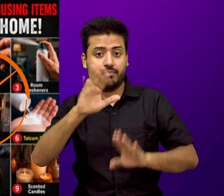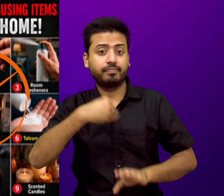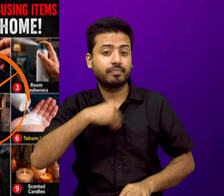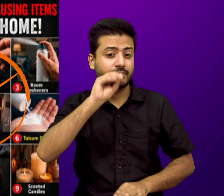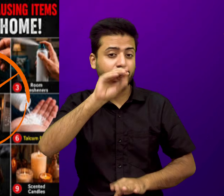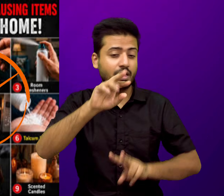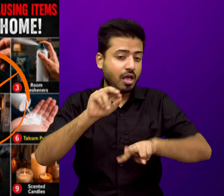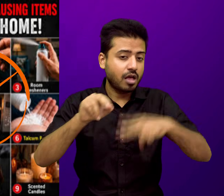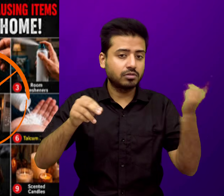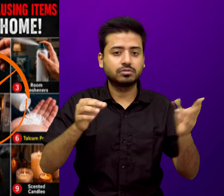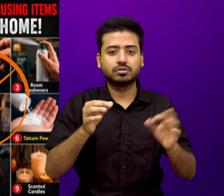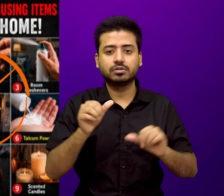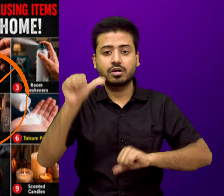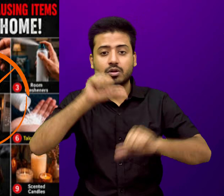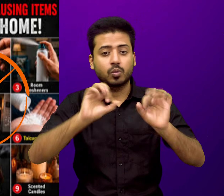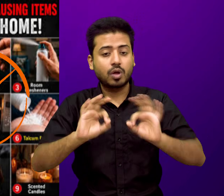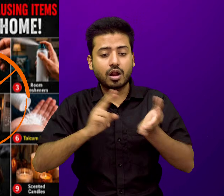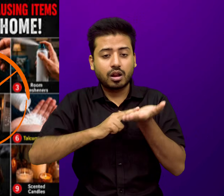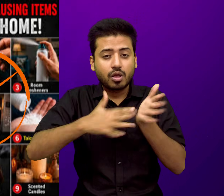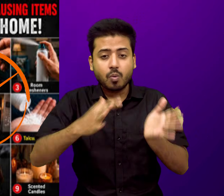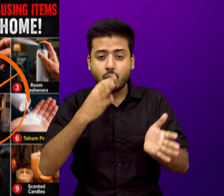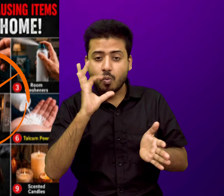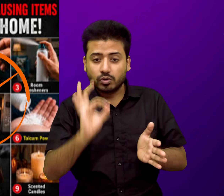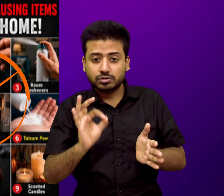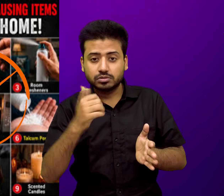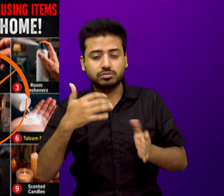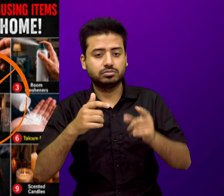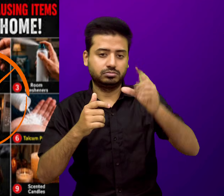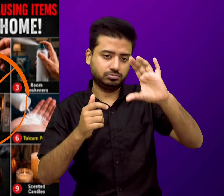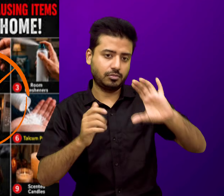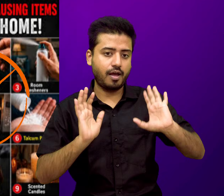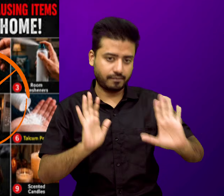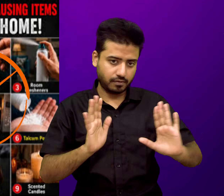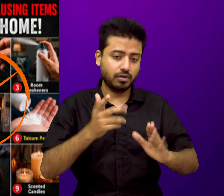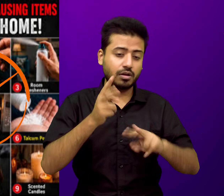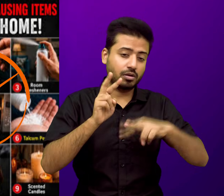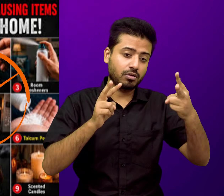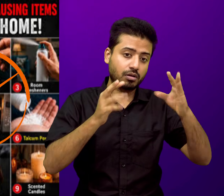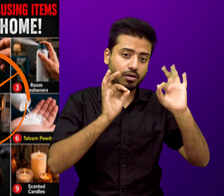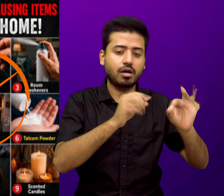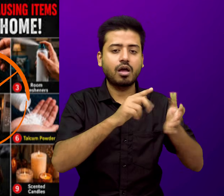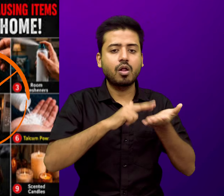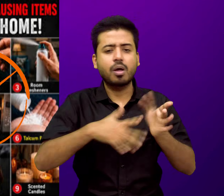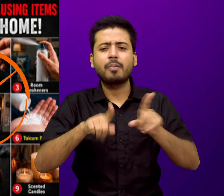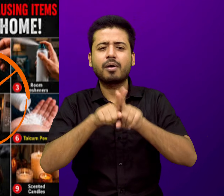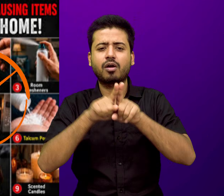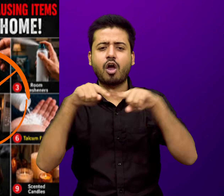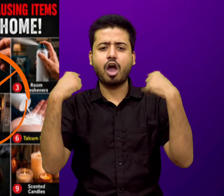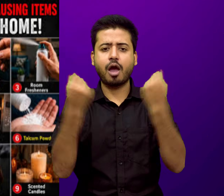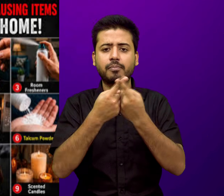especially when microwaved or exposed to high heat. Talcum powder. Long-term cosmetic use near